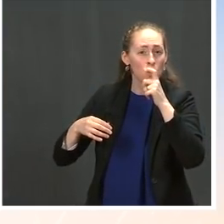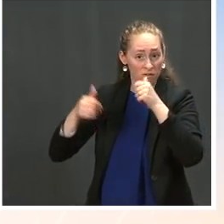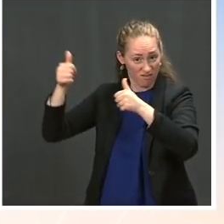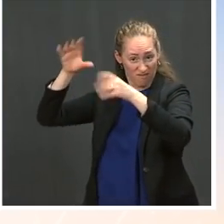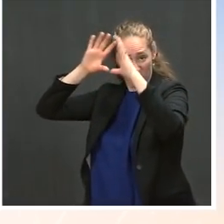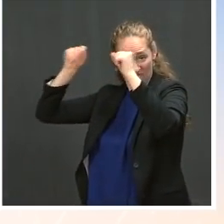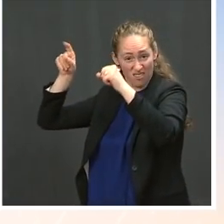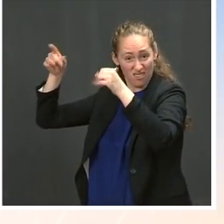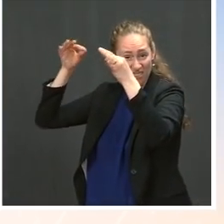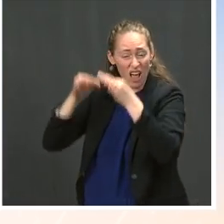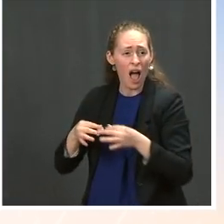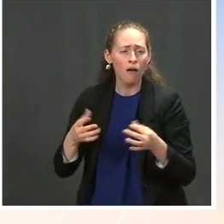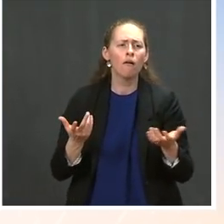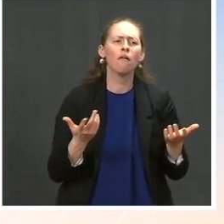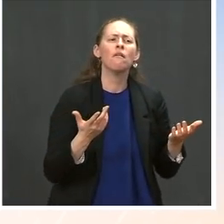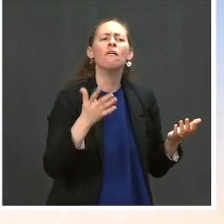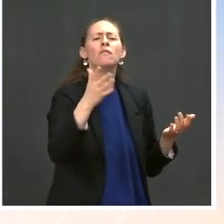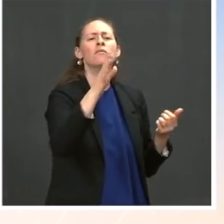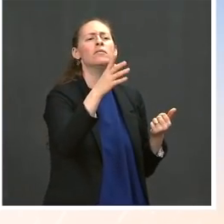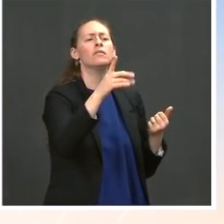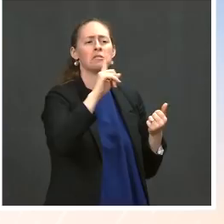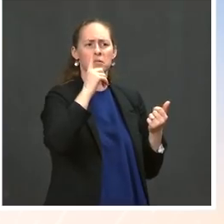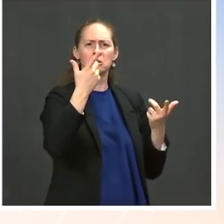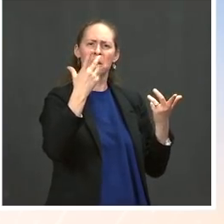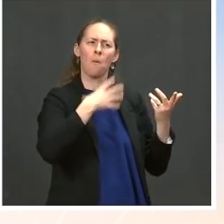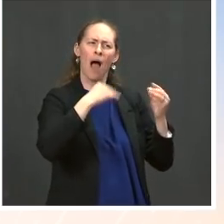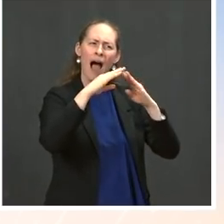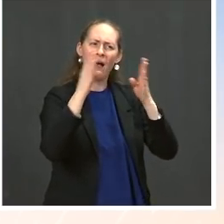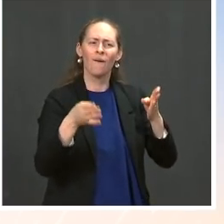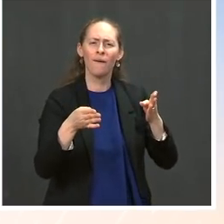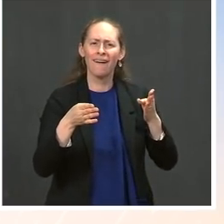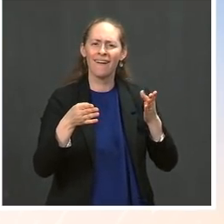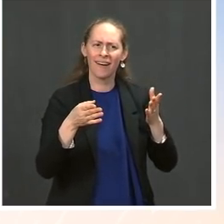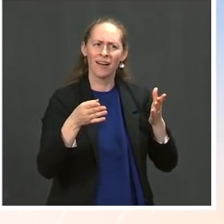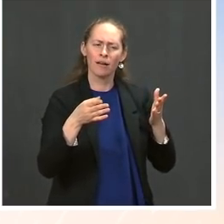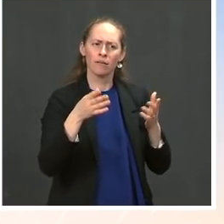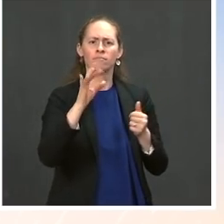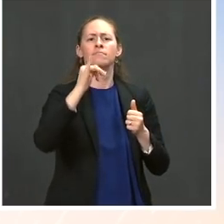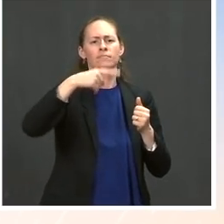Ms. Psaki: The White House. You know -- The Press: Legislative Affairs? Ms. Psaki: These decisions are made in coordination